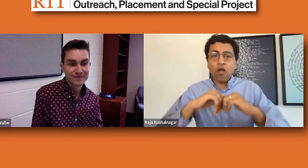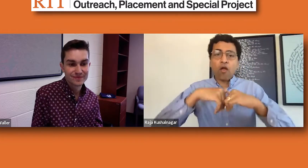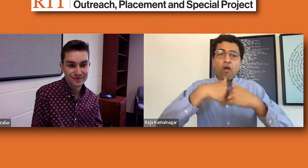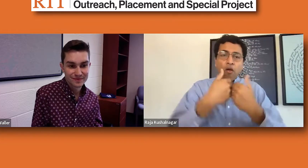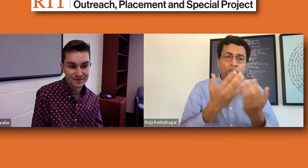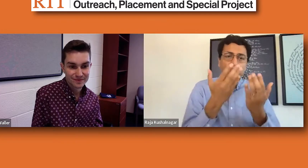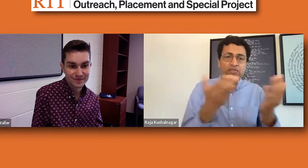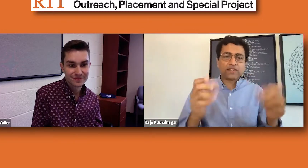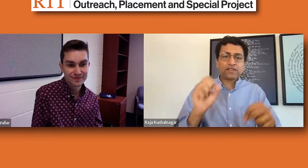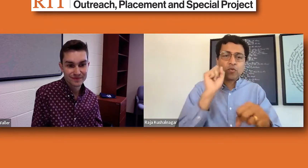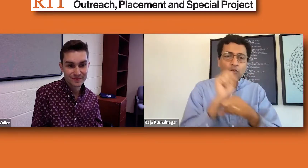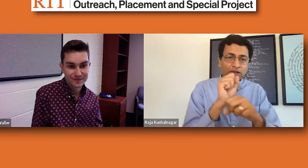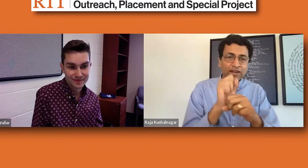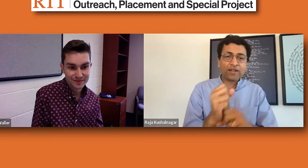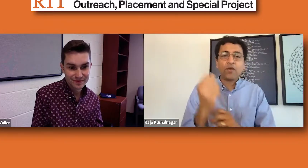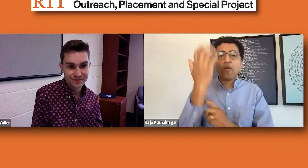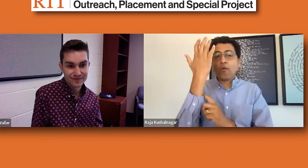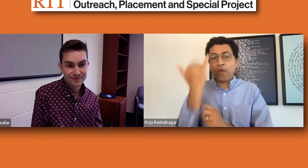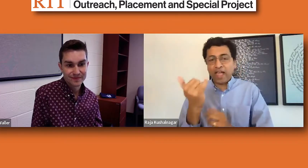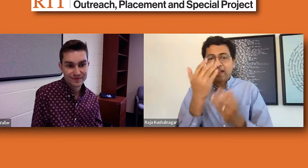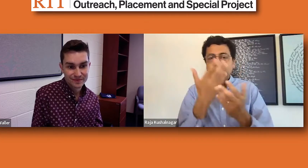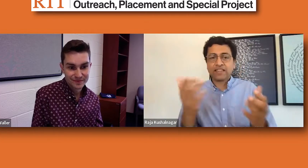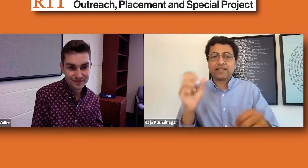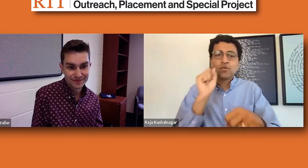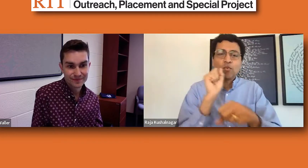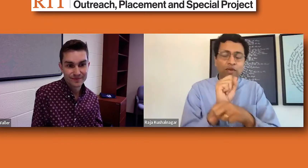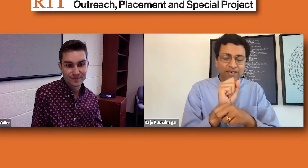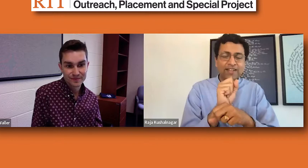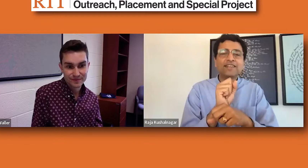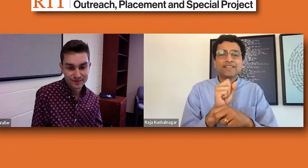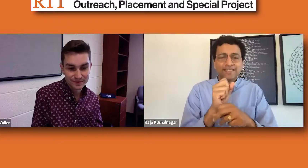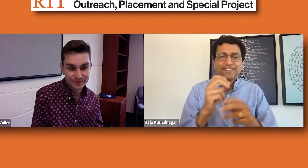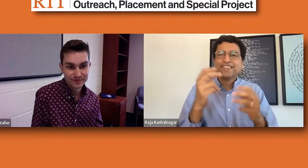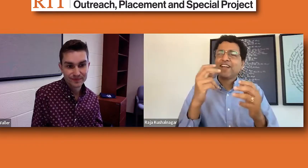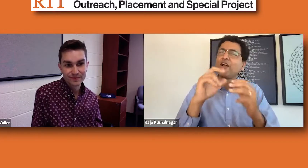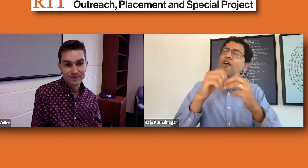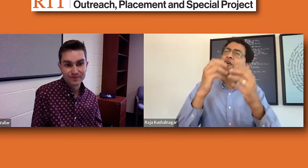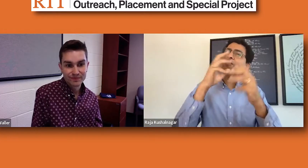And I really appreciated and wanted to know more about the house and the whys of things and how they worked.